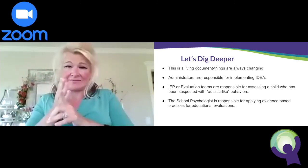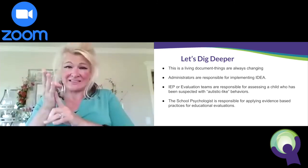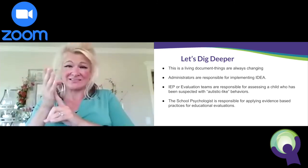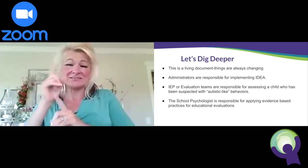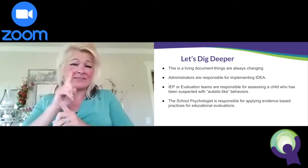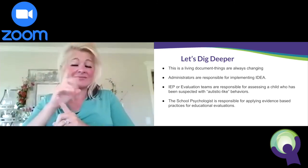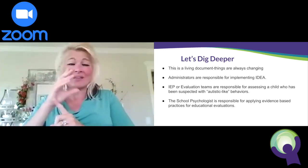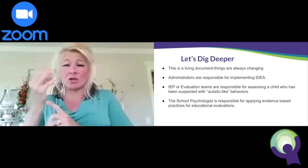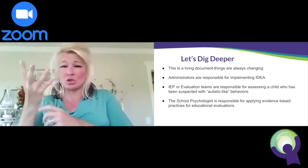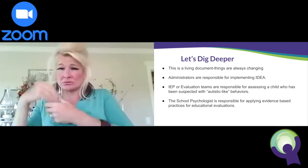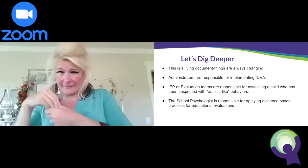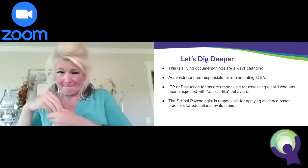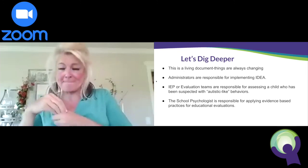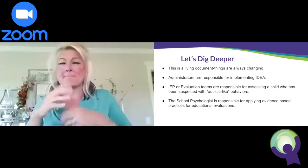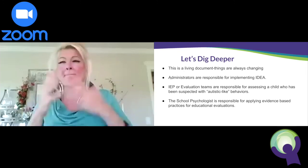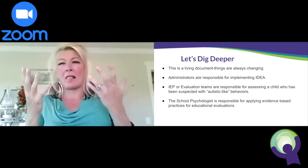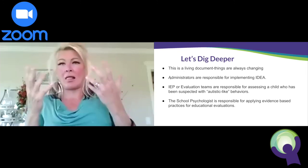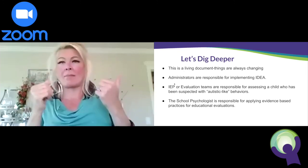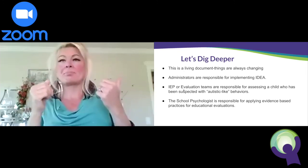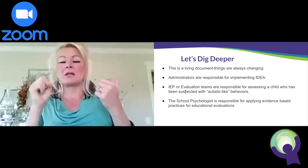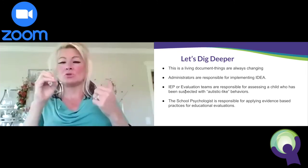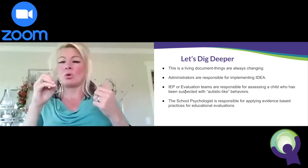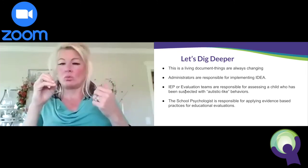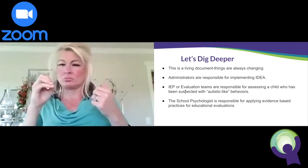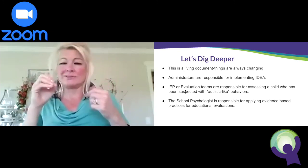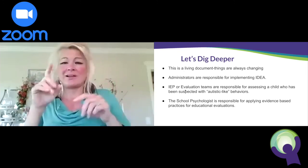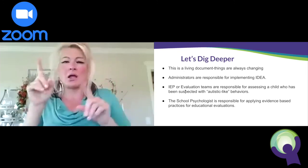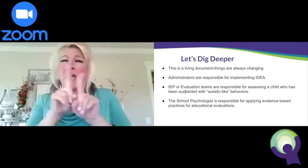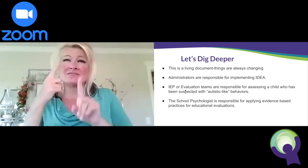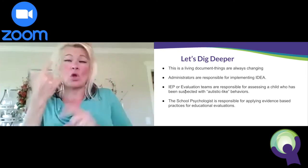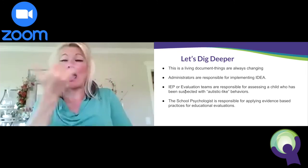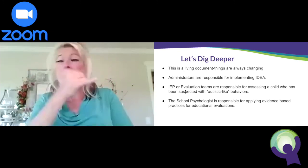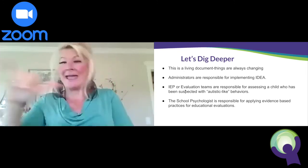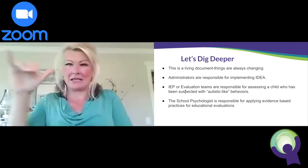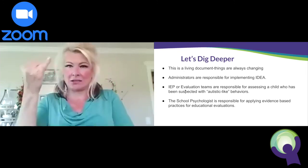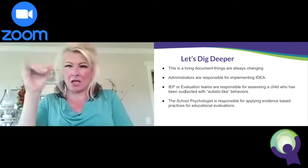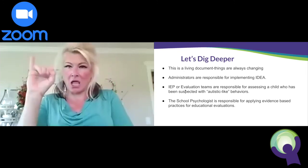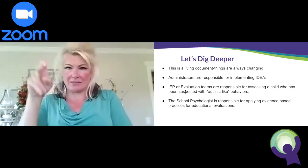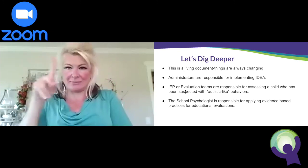It's still very new--for both deafness-- to have deafness and autism and